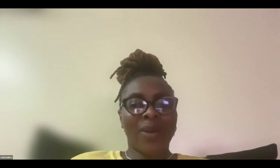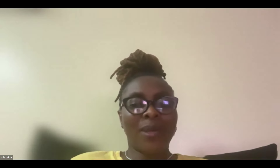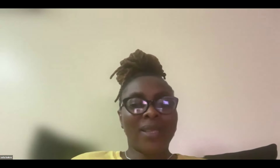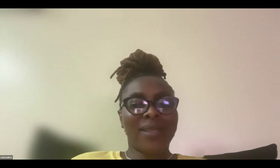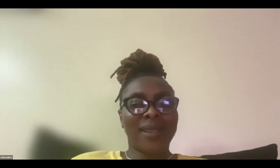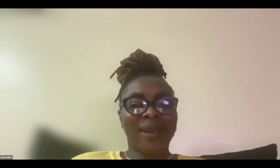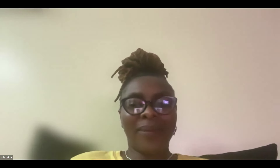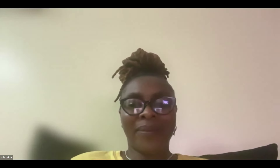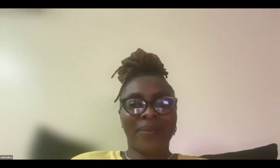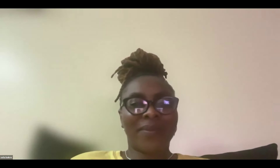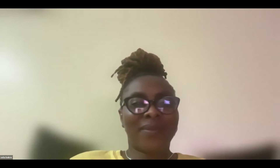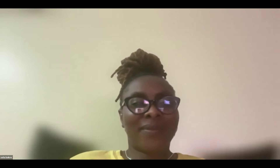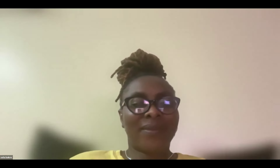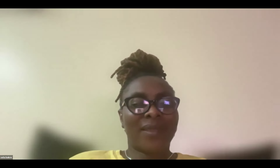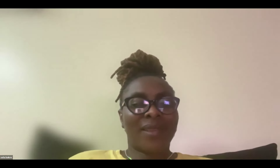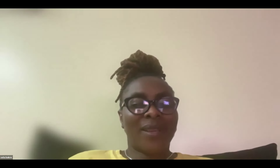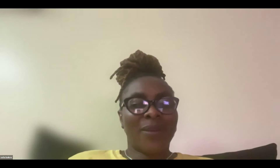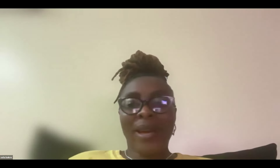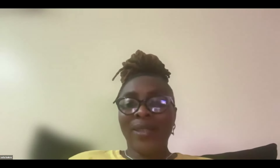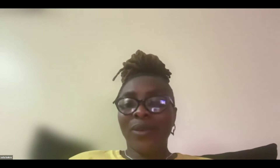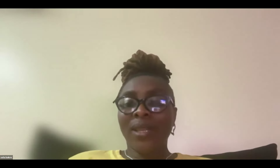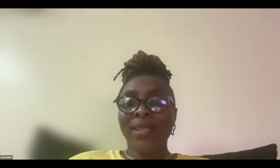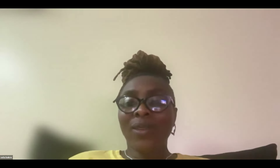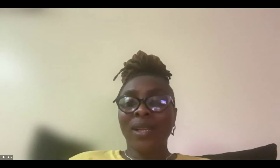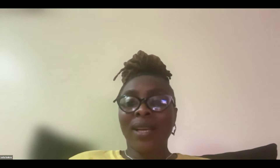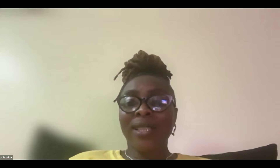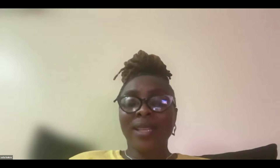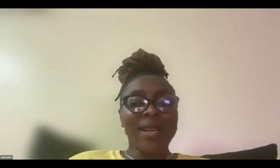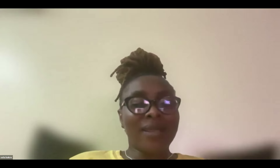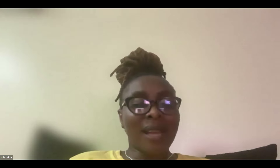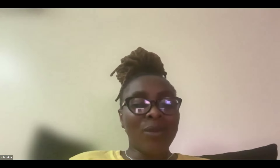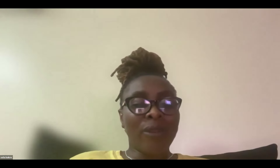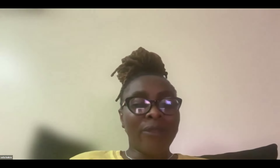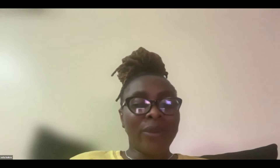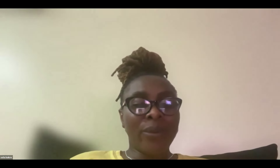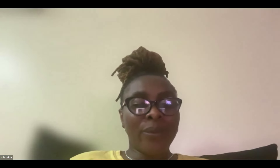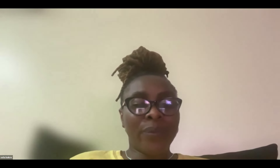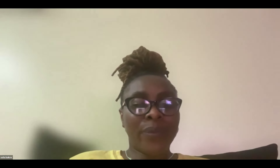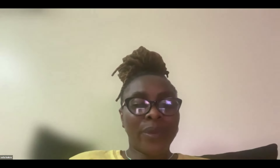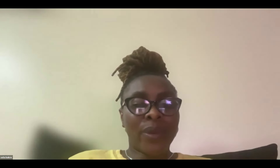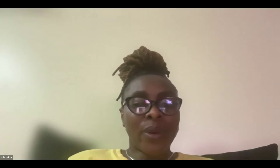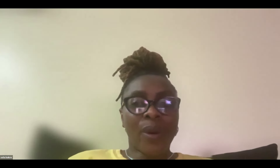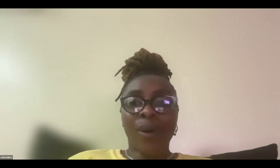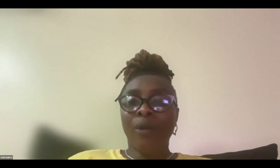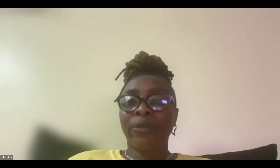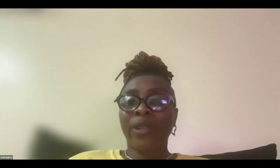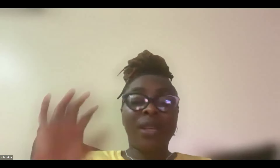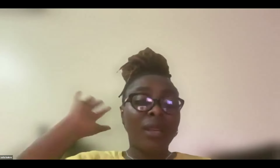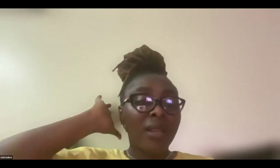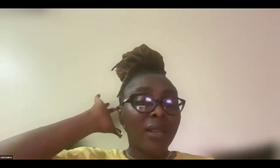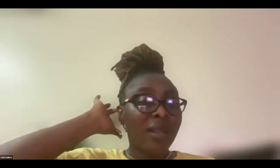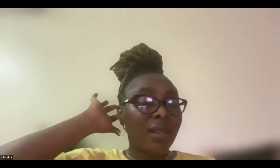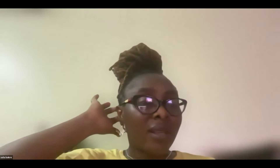sola bakre: I hope that is clear right? So the next thing on our agenda is an overview of the